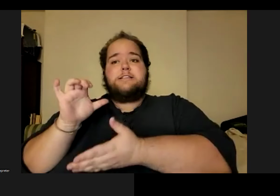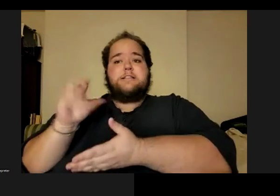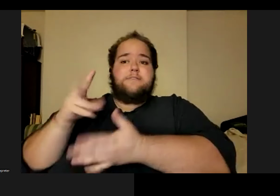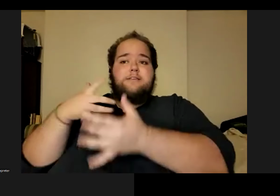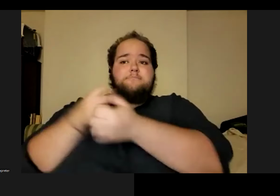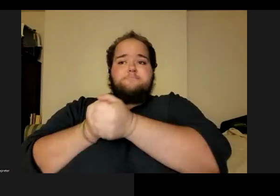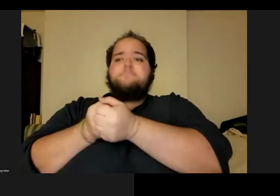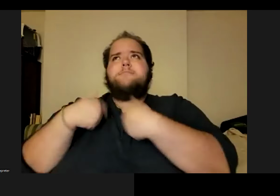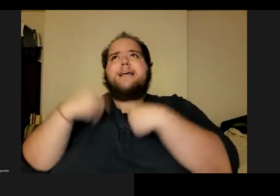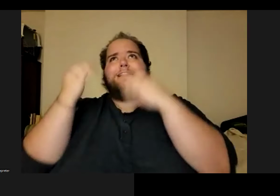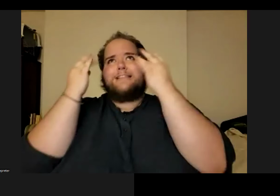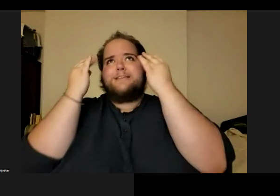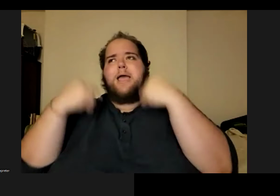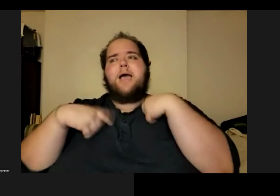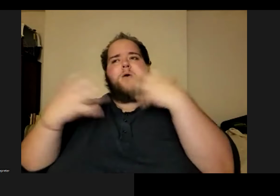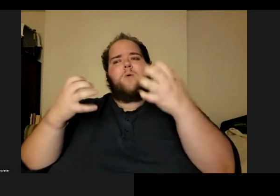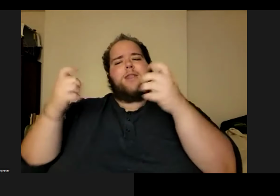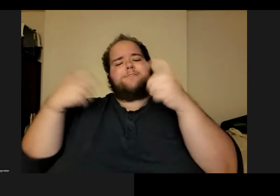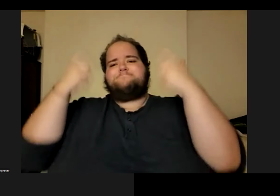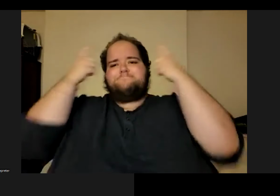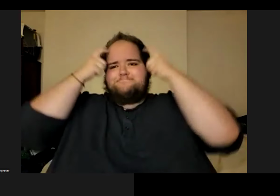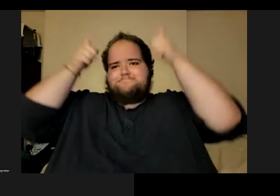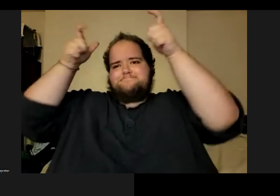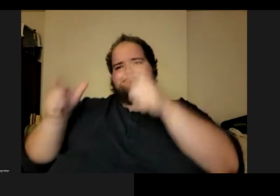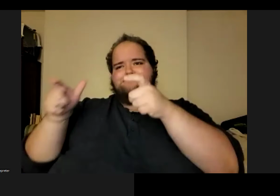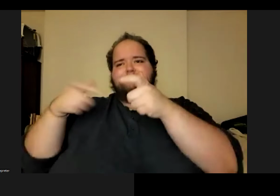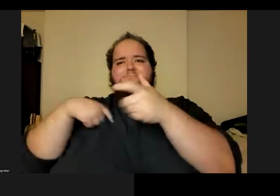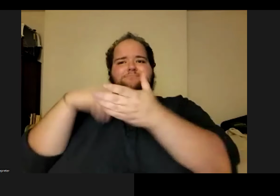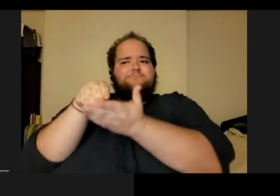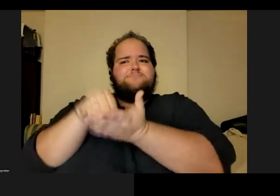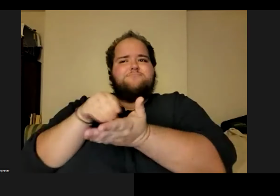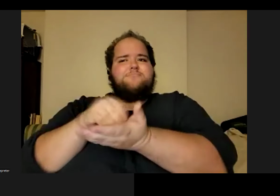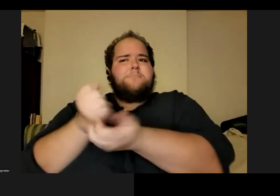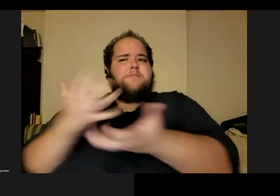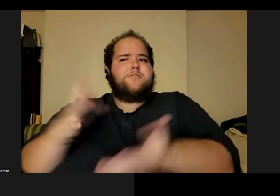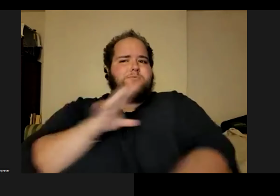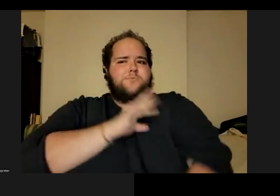It's your time to kind of put down like all the cool things you've done and highlight them.